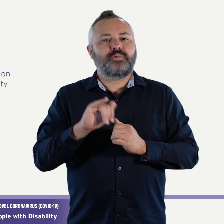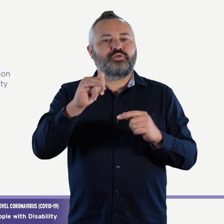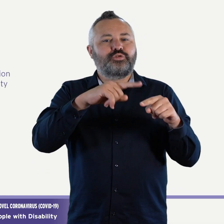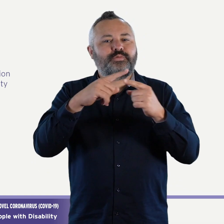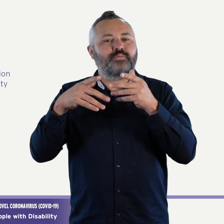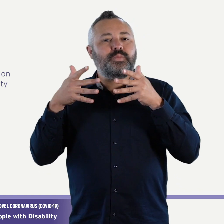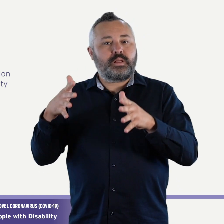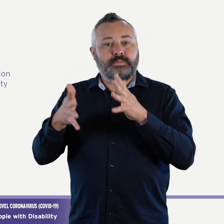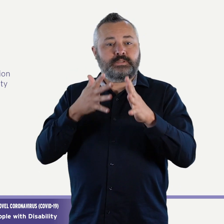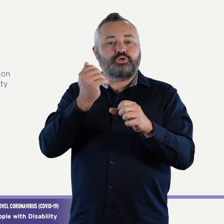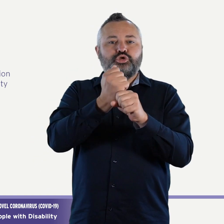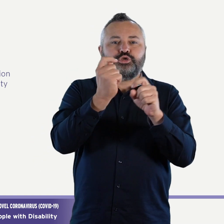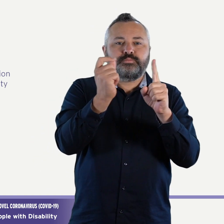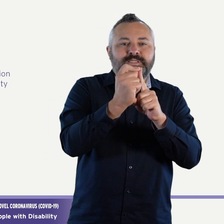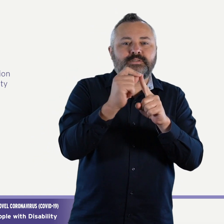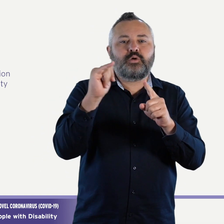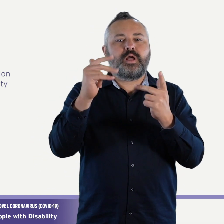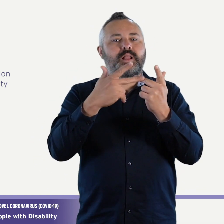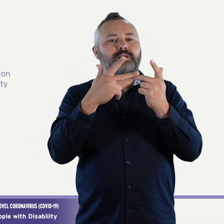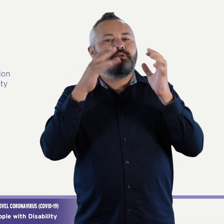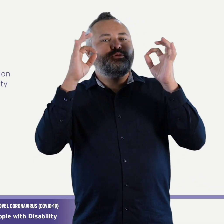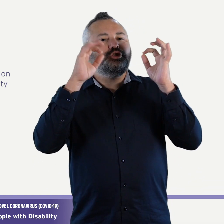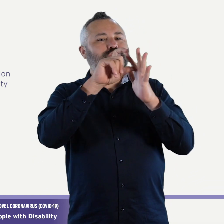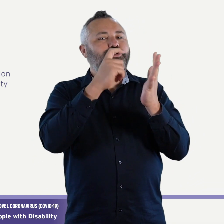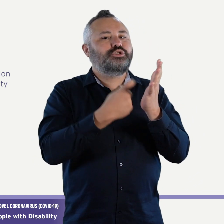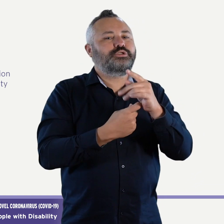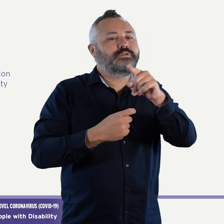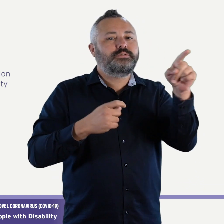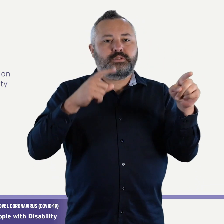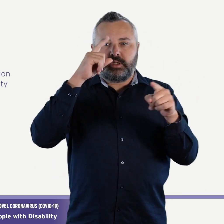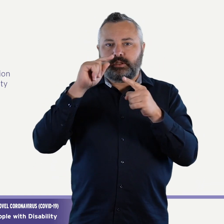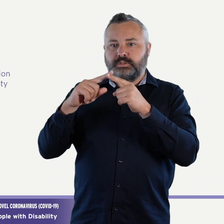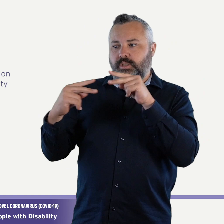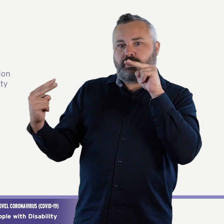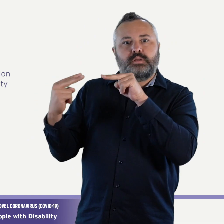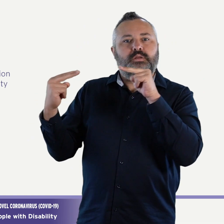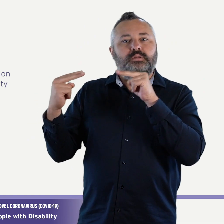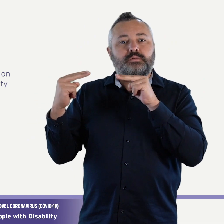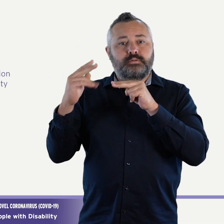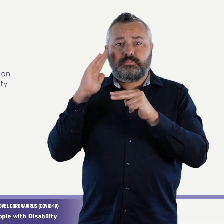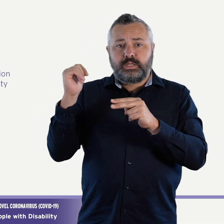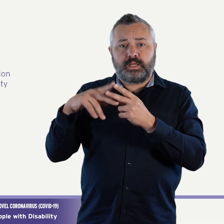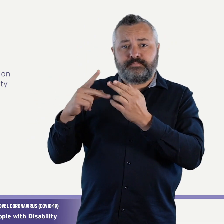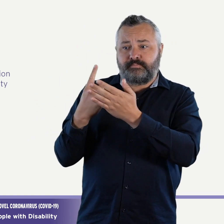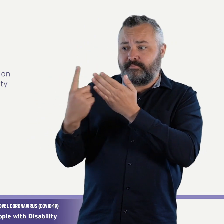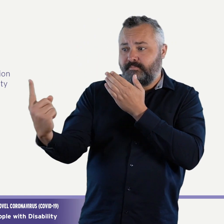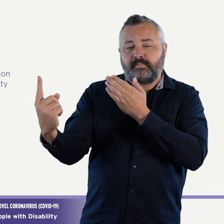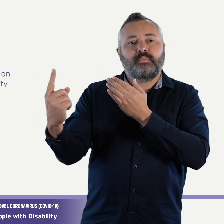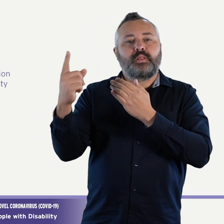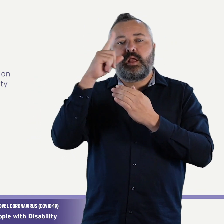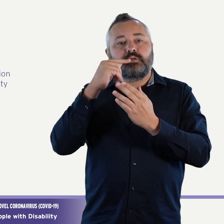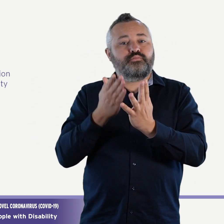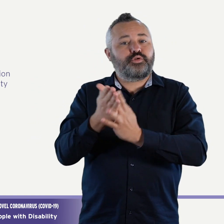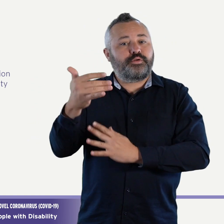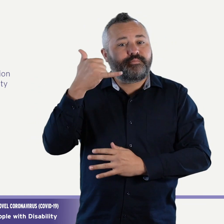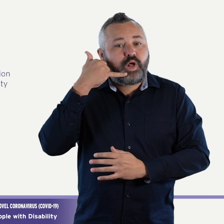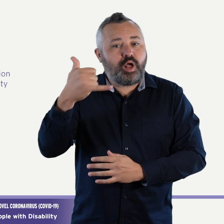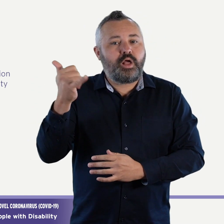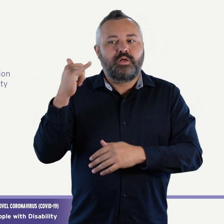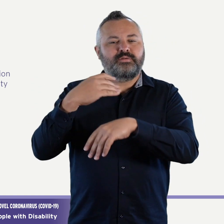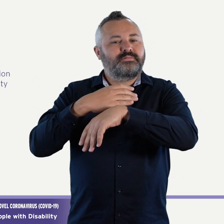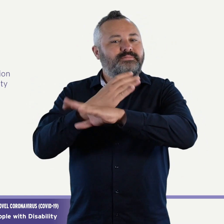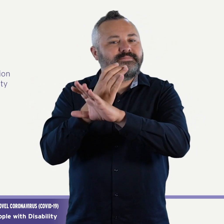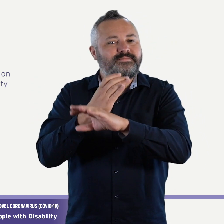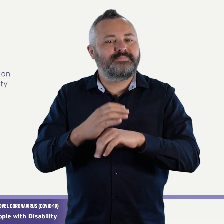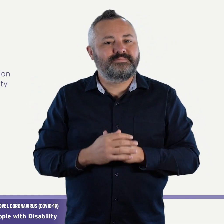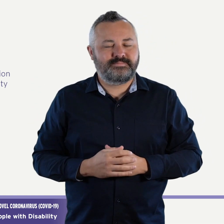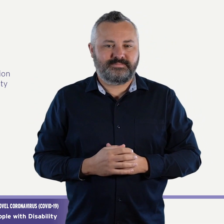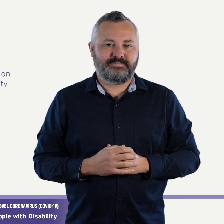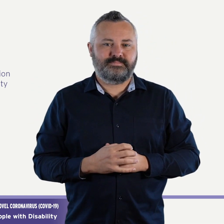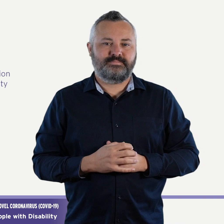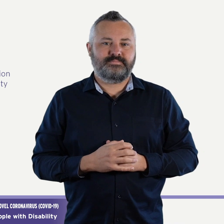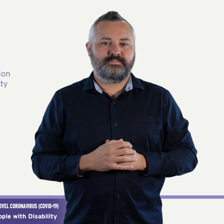communication needs to assess patients and/or to access GPs and specialist services who are in isolation.